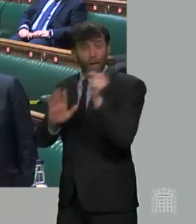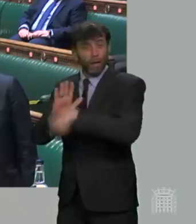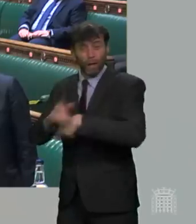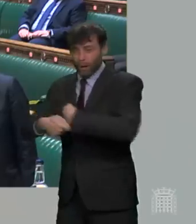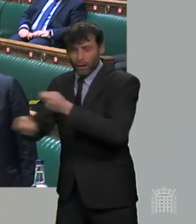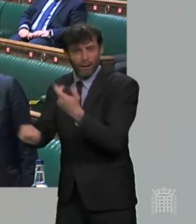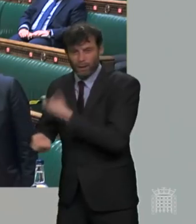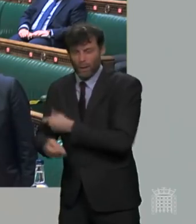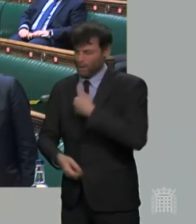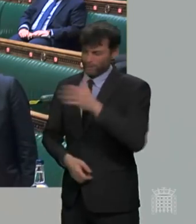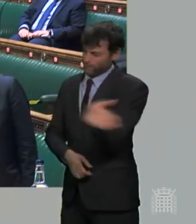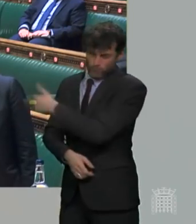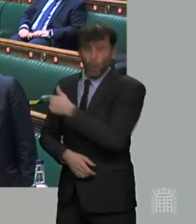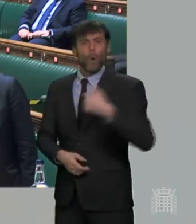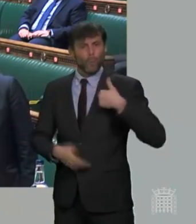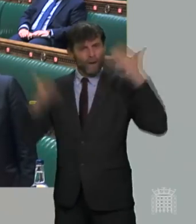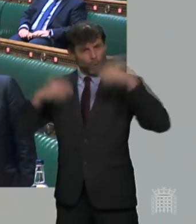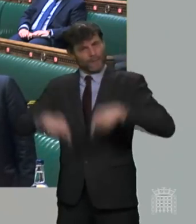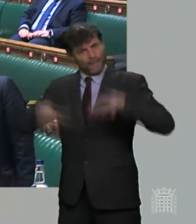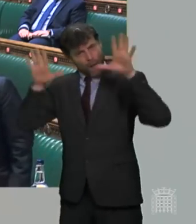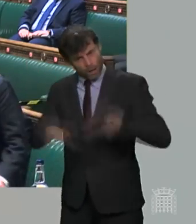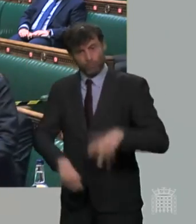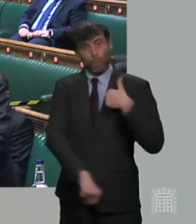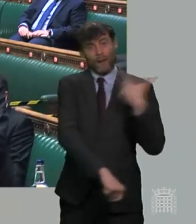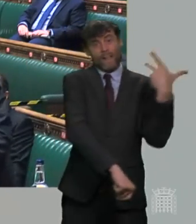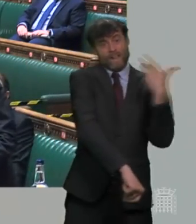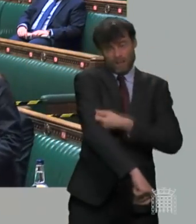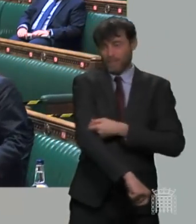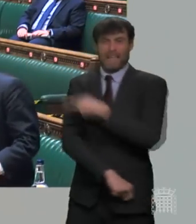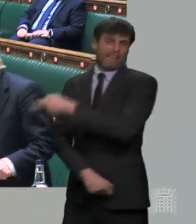the people of this country. We vaccinate, he vacillates, and that is the difference.